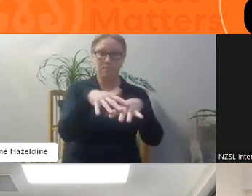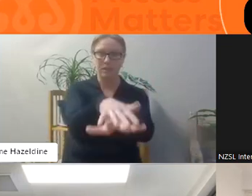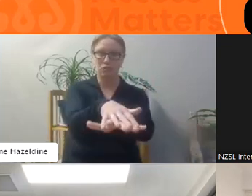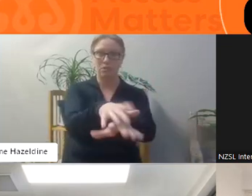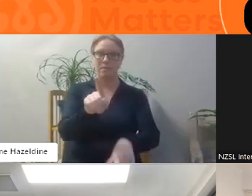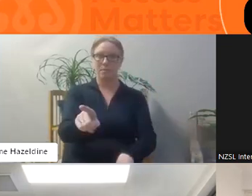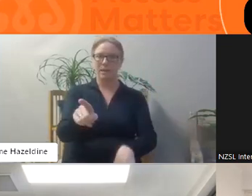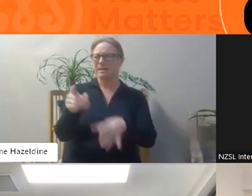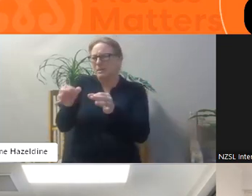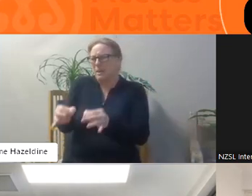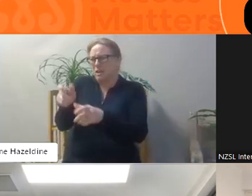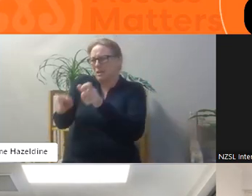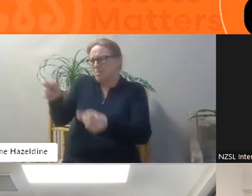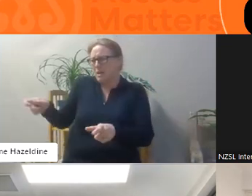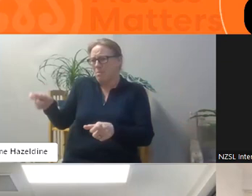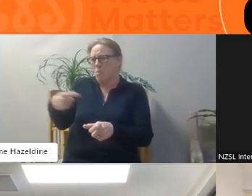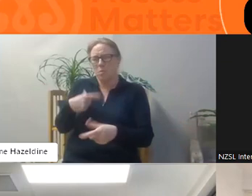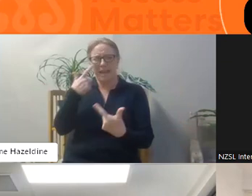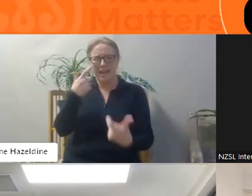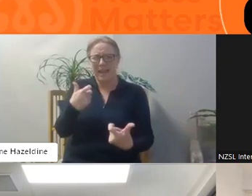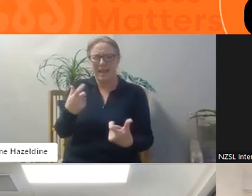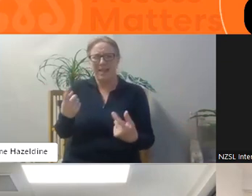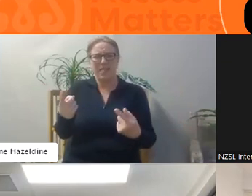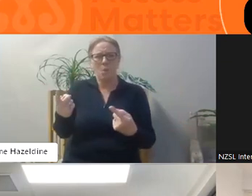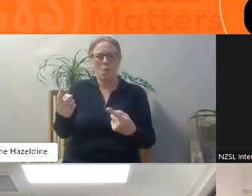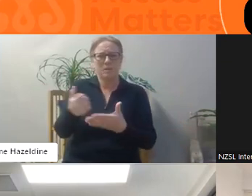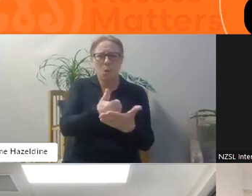will take care of it all, we'll walk alongside you. But doing things